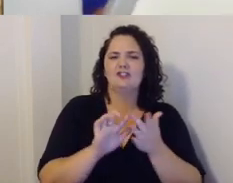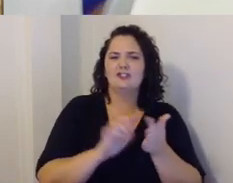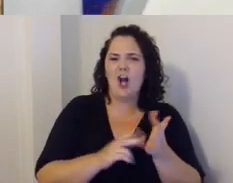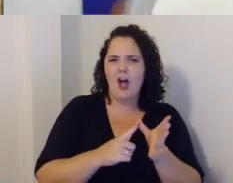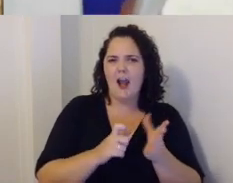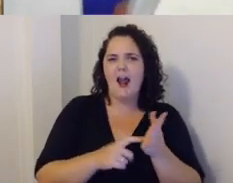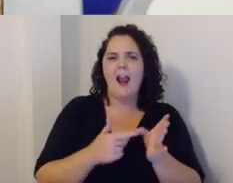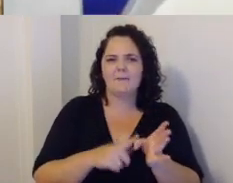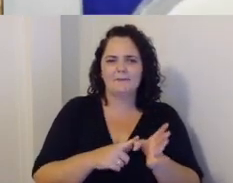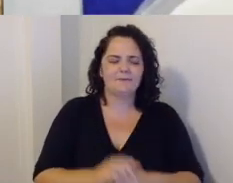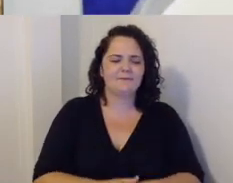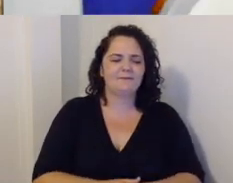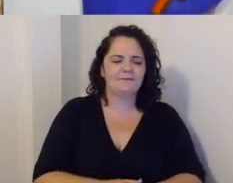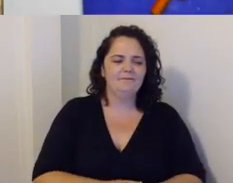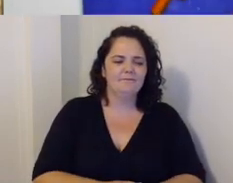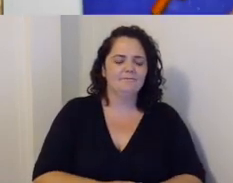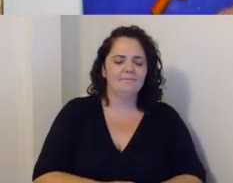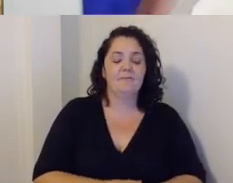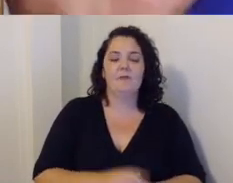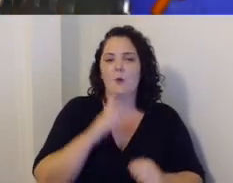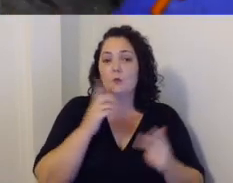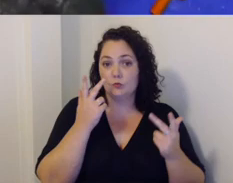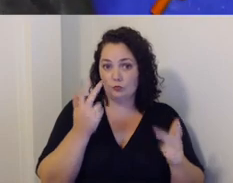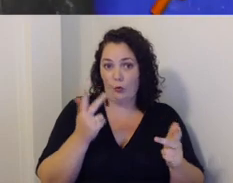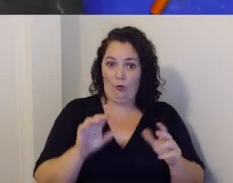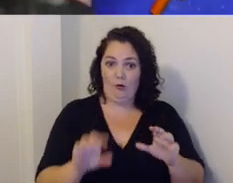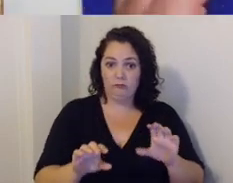you the talc, I'll show you the cornstarch, I'll show you the chalk alright and I'm gonna do it